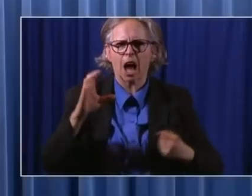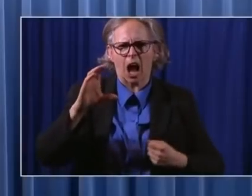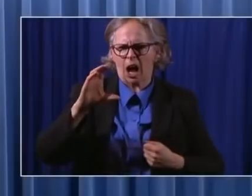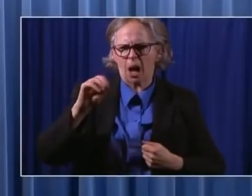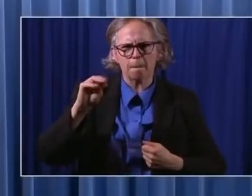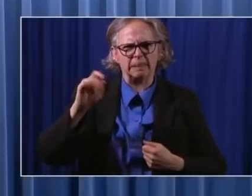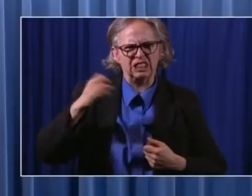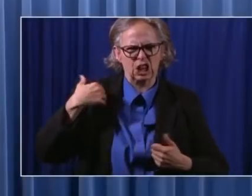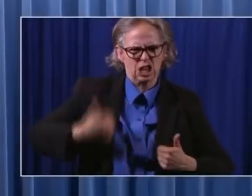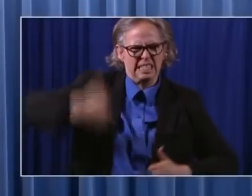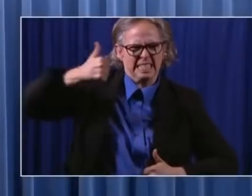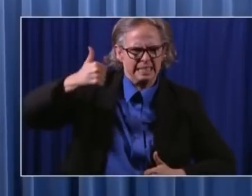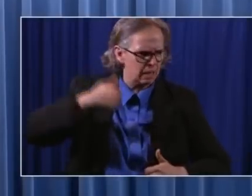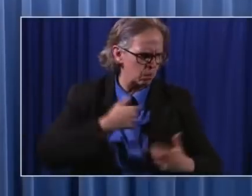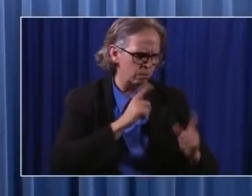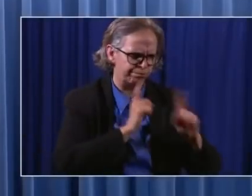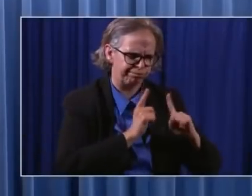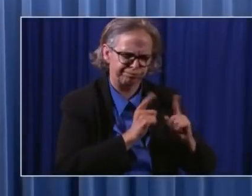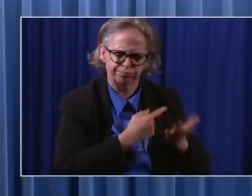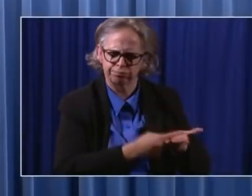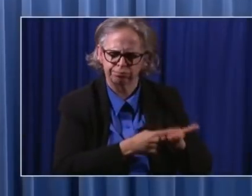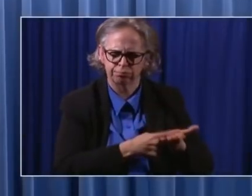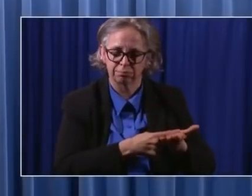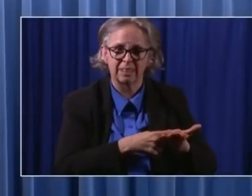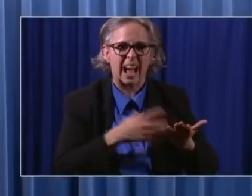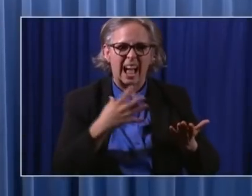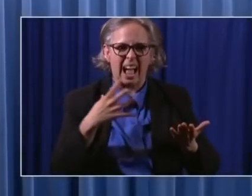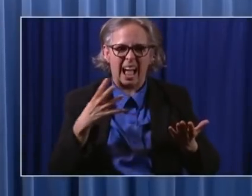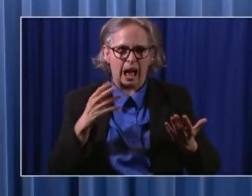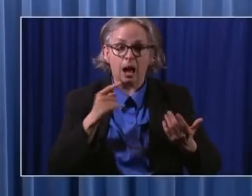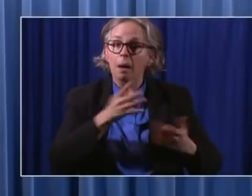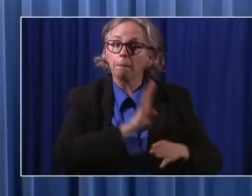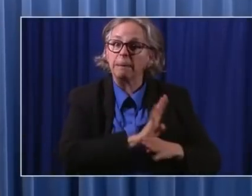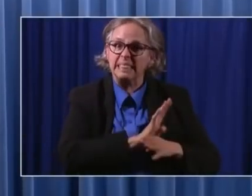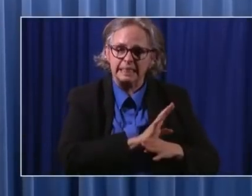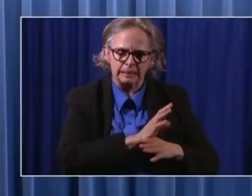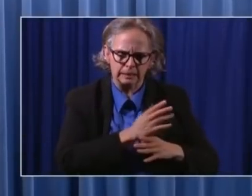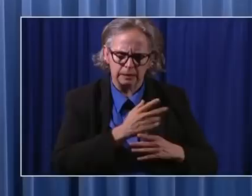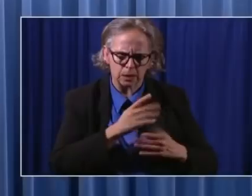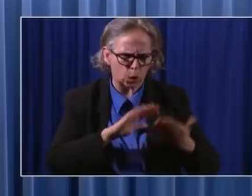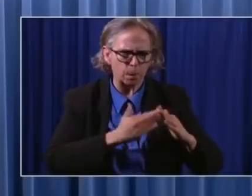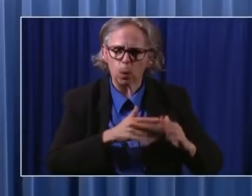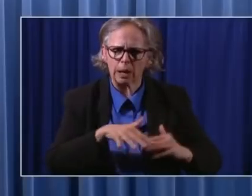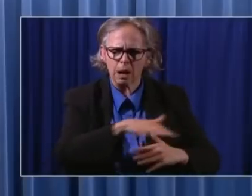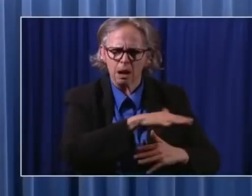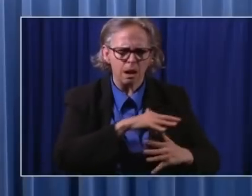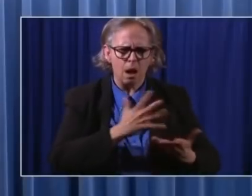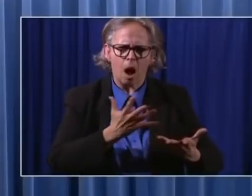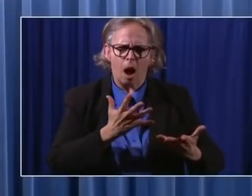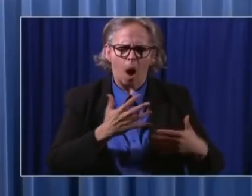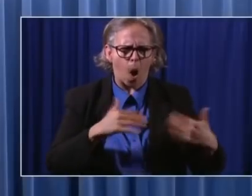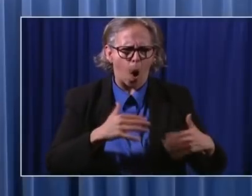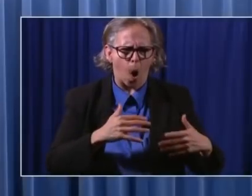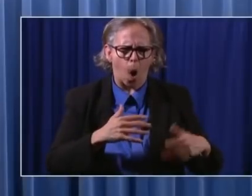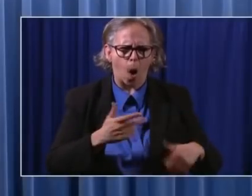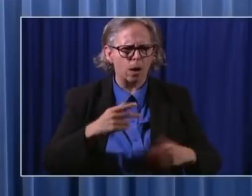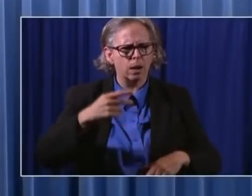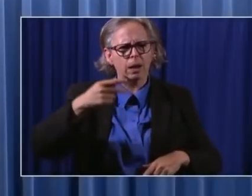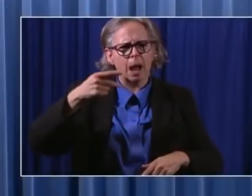TALKED TO. I GOT OFF THE PHONE WITH HEALTH COMMISSIONERS THROUGHOUT THE STATE OF OHIO. HAMILTON COUNTY WE HAD THE